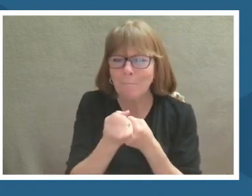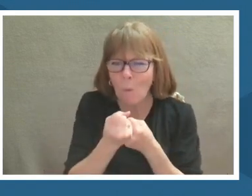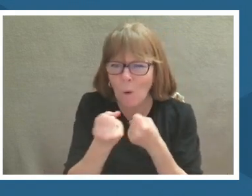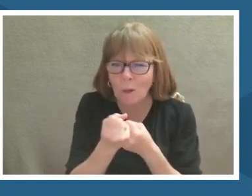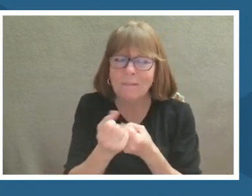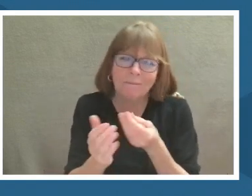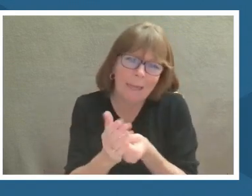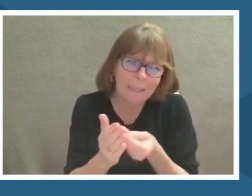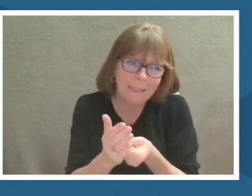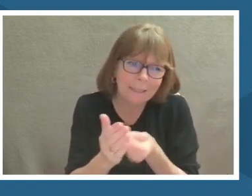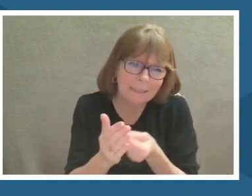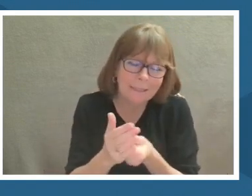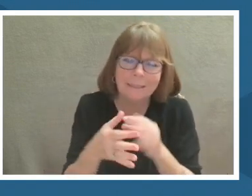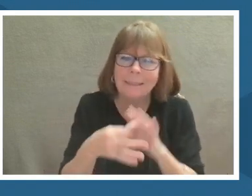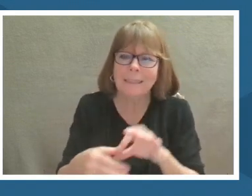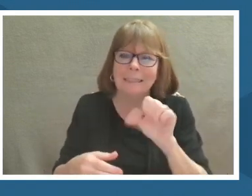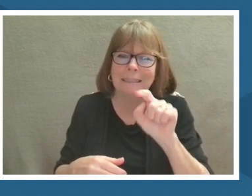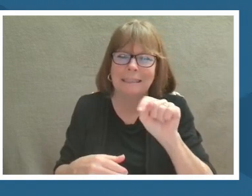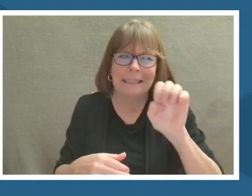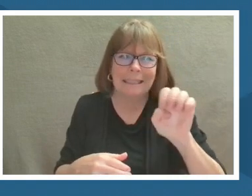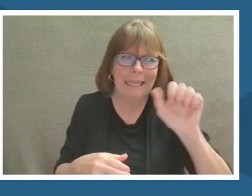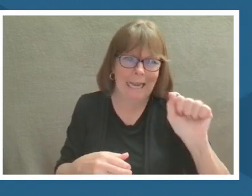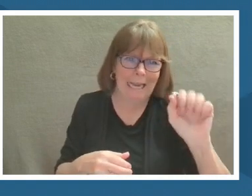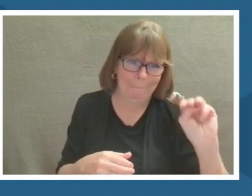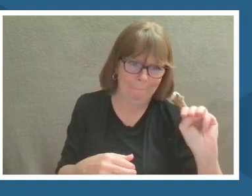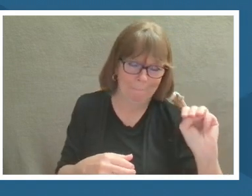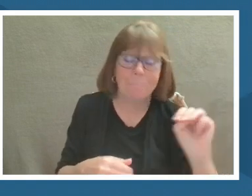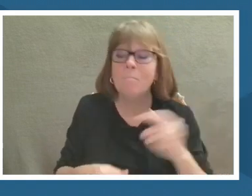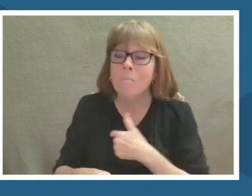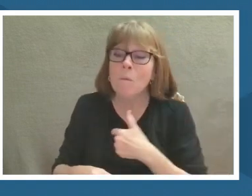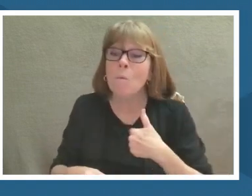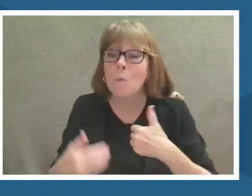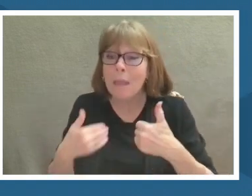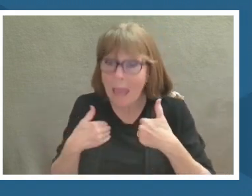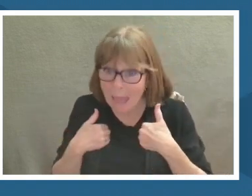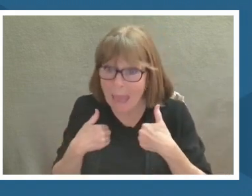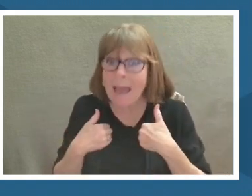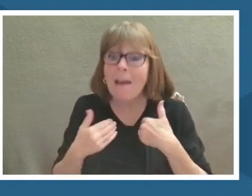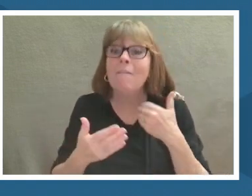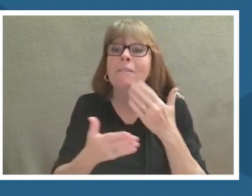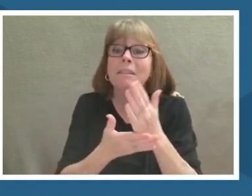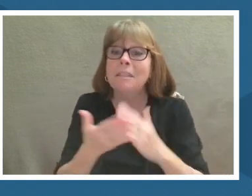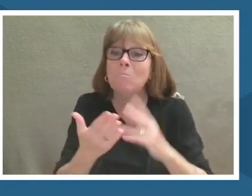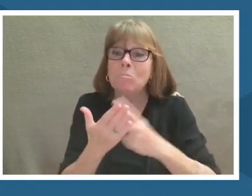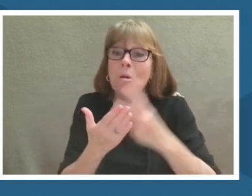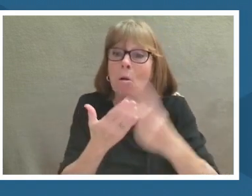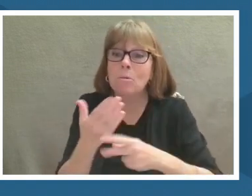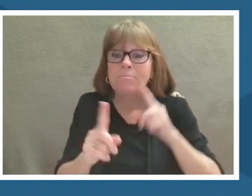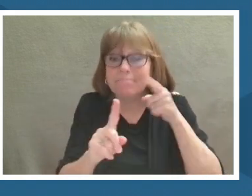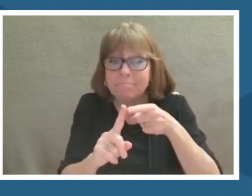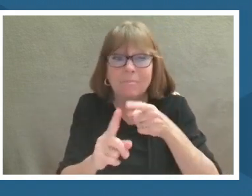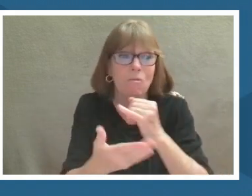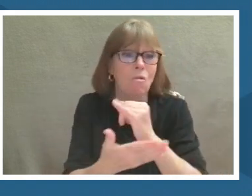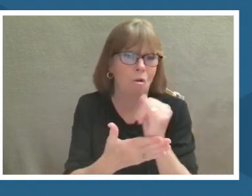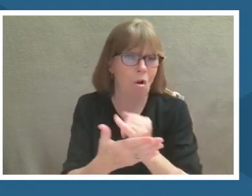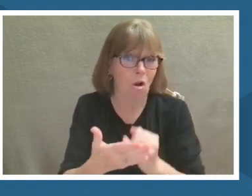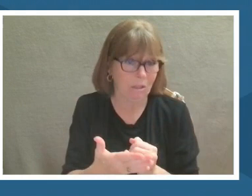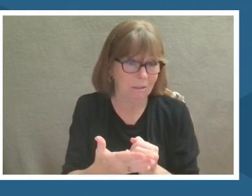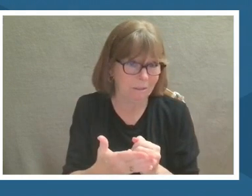so we do have a couple programs that are designed specifically for art instruction but there's a lot of